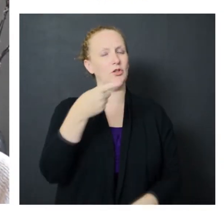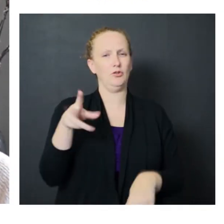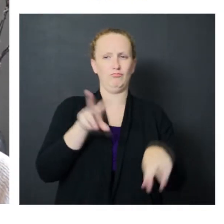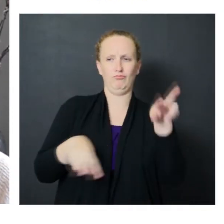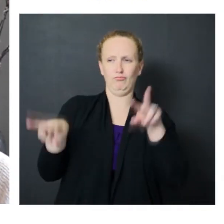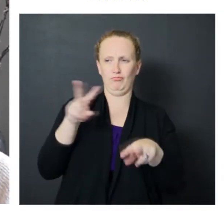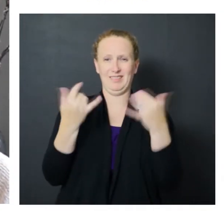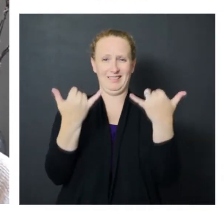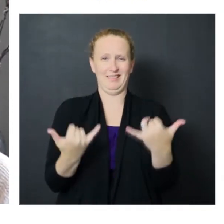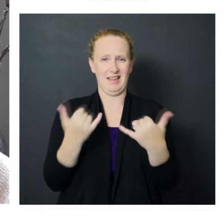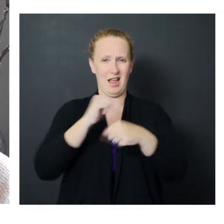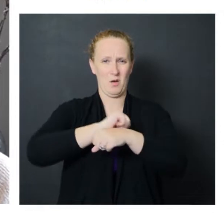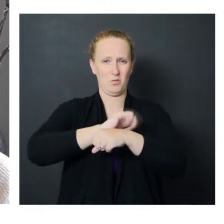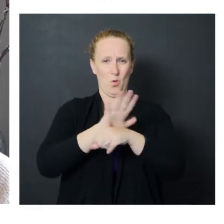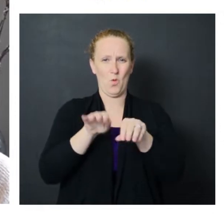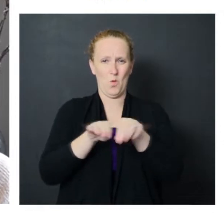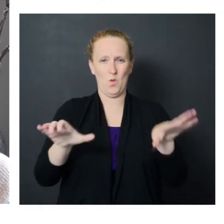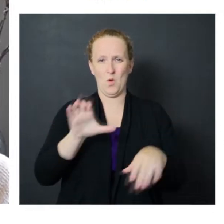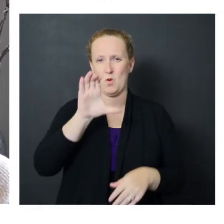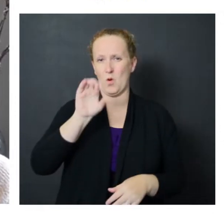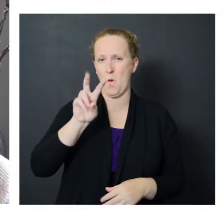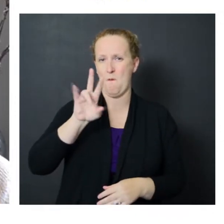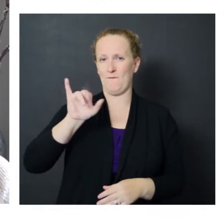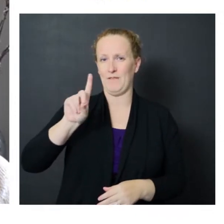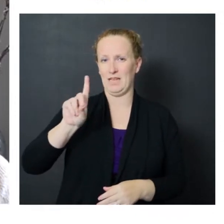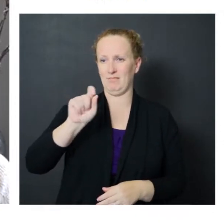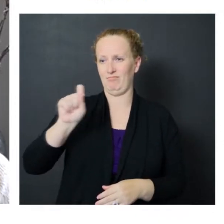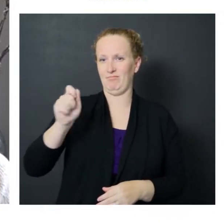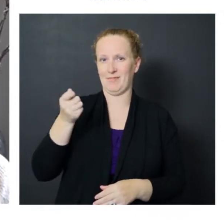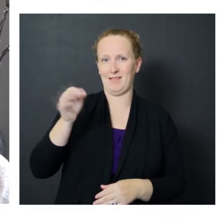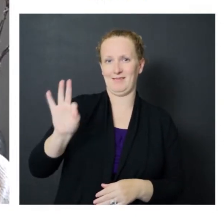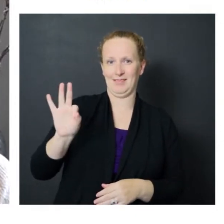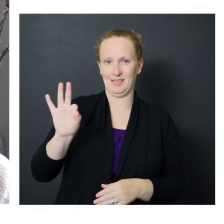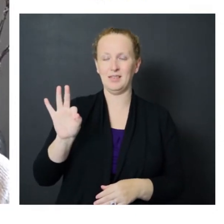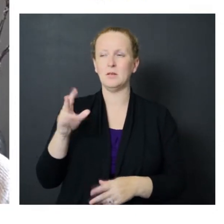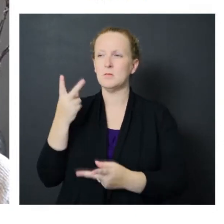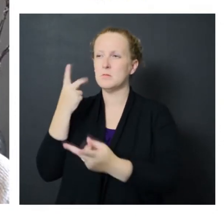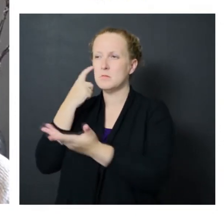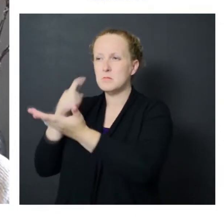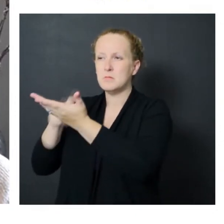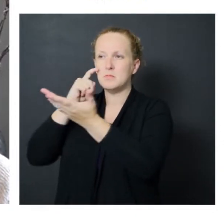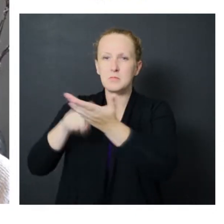fared under COVID-19, what are the lessons learned from the